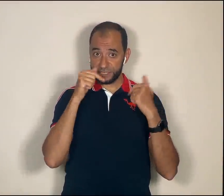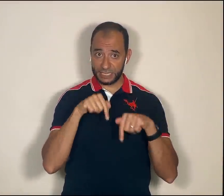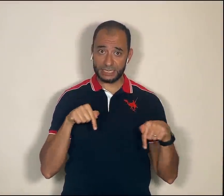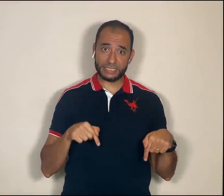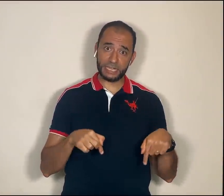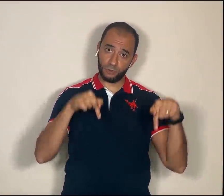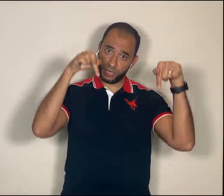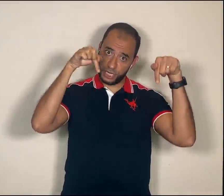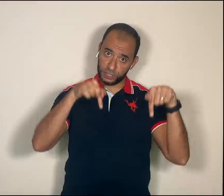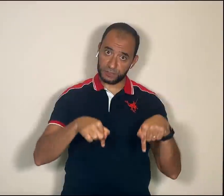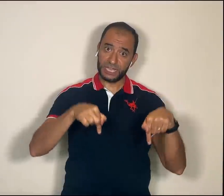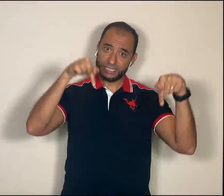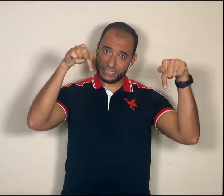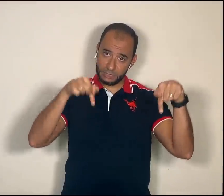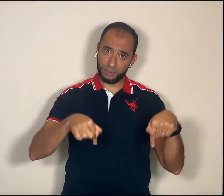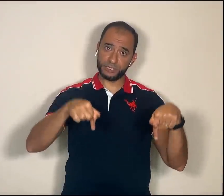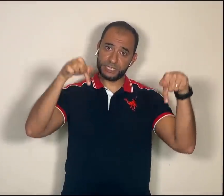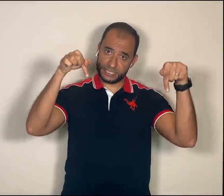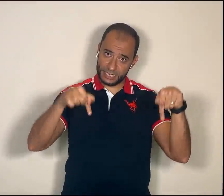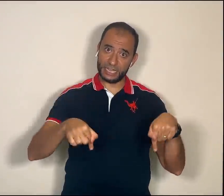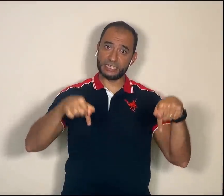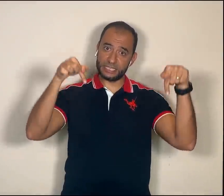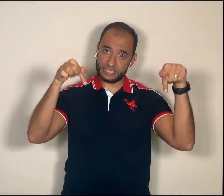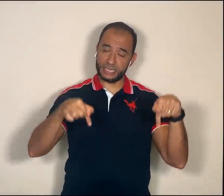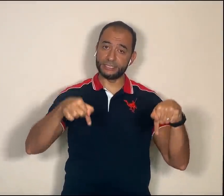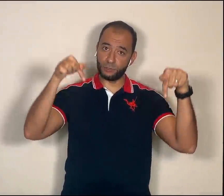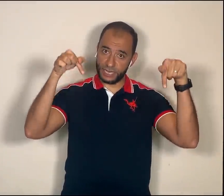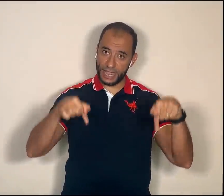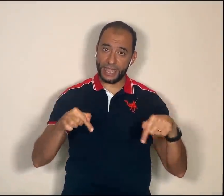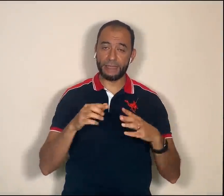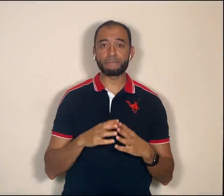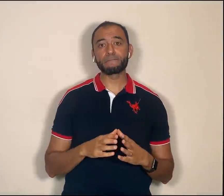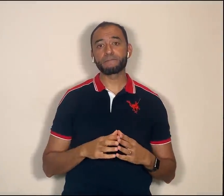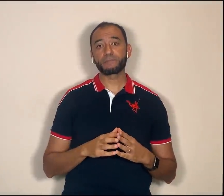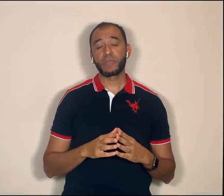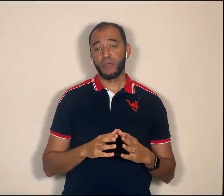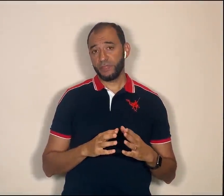single-celled organisms still persist and exist till today,